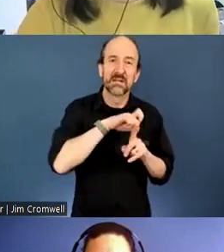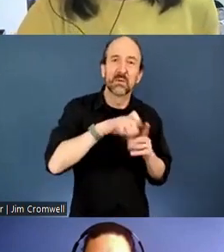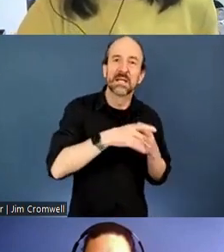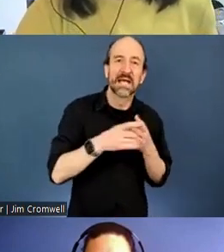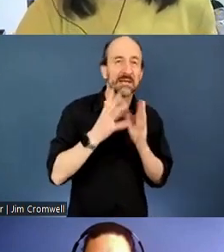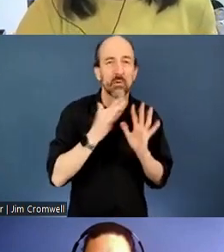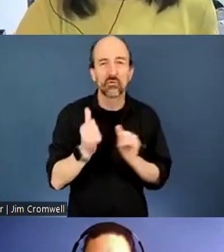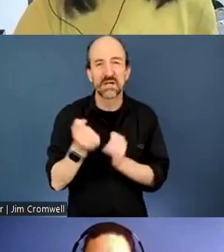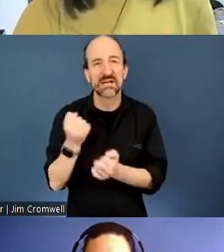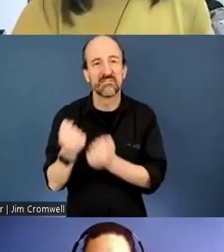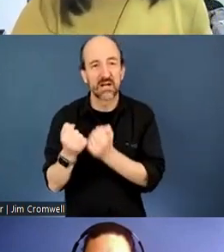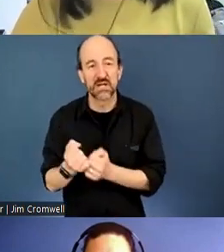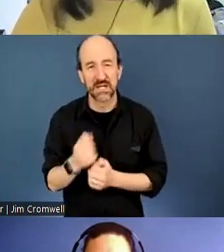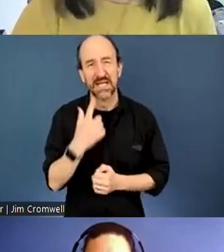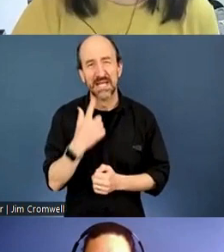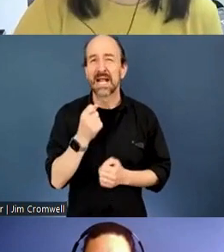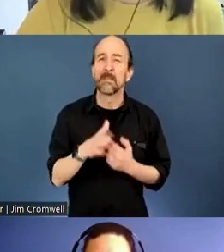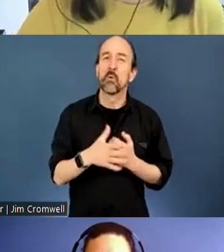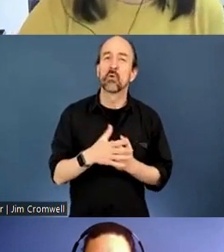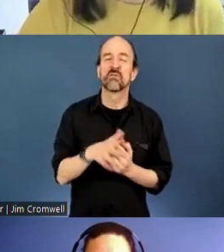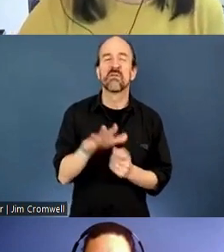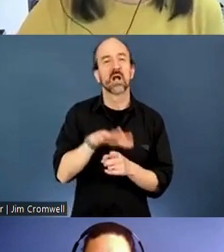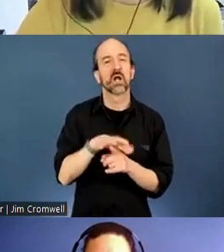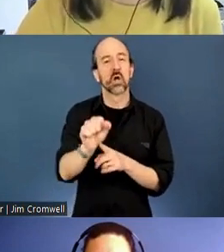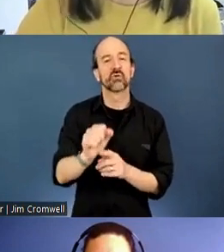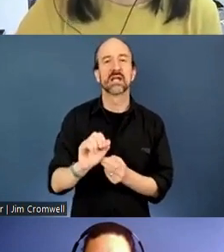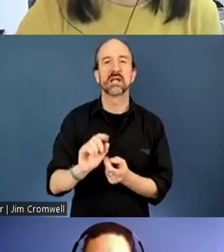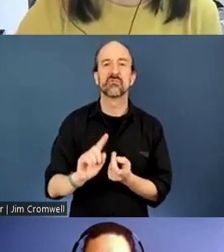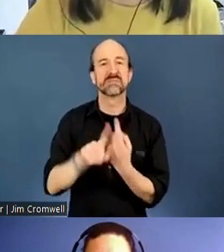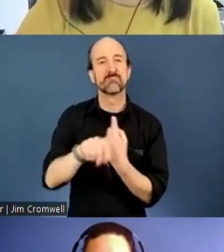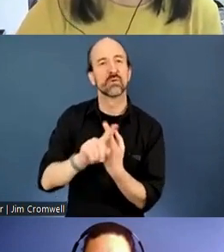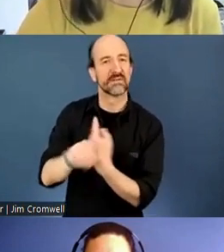culturally responsive. One area we've seen that is